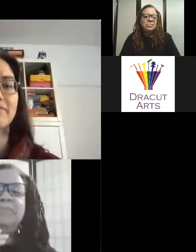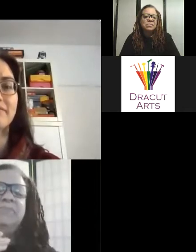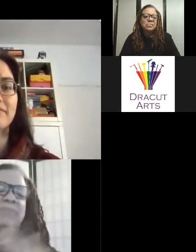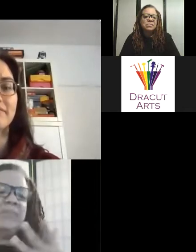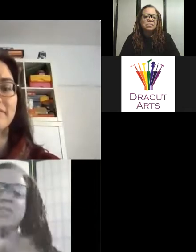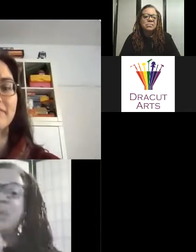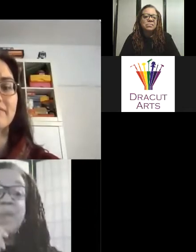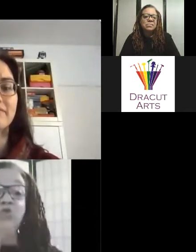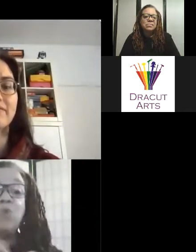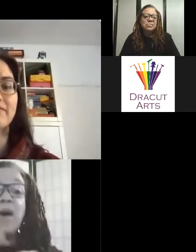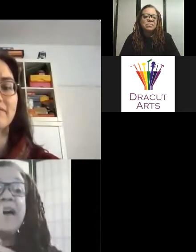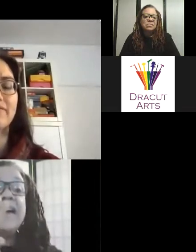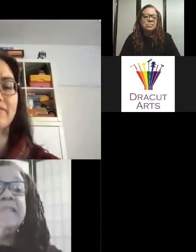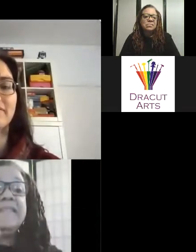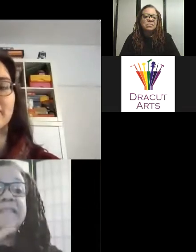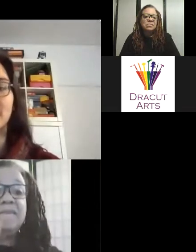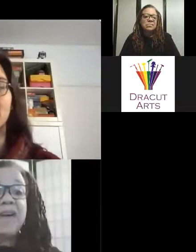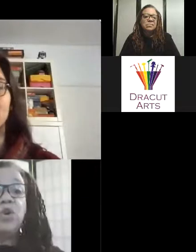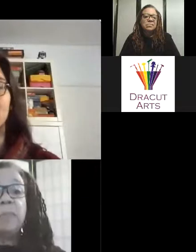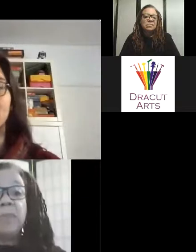But it's possible it's a tool we'll have to use in Volume Four,